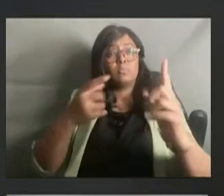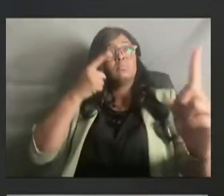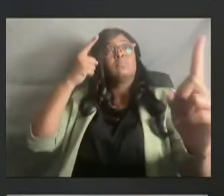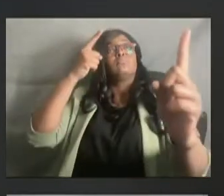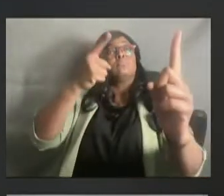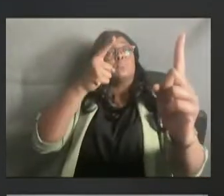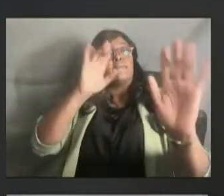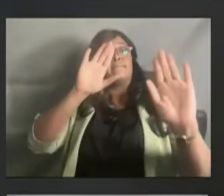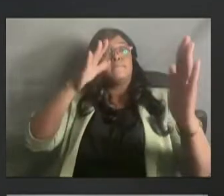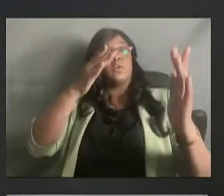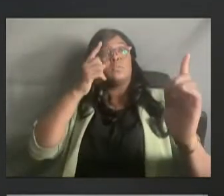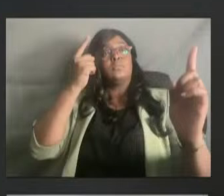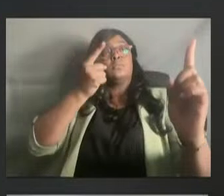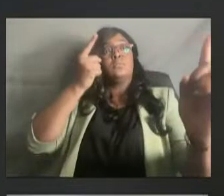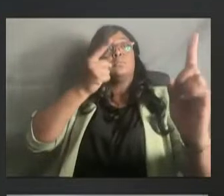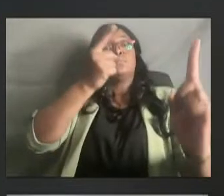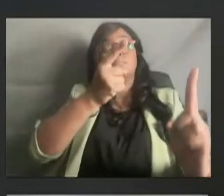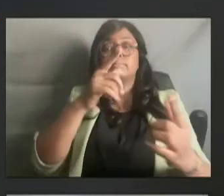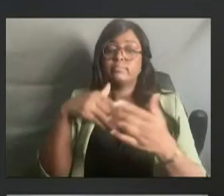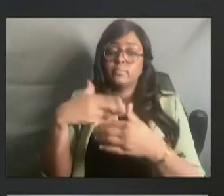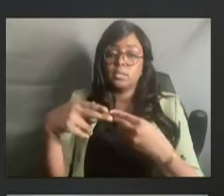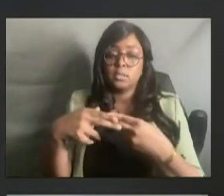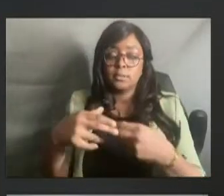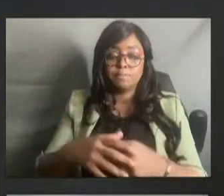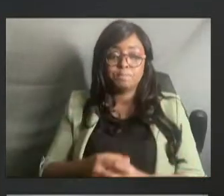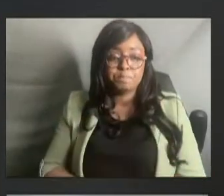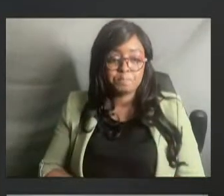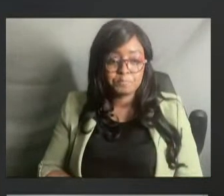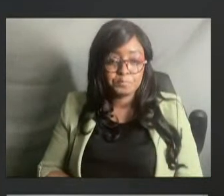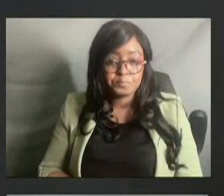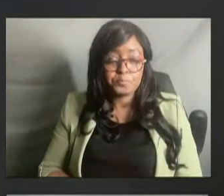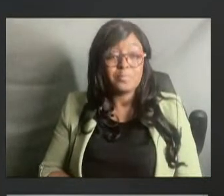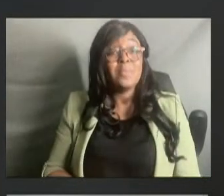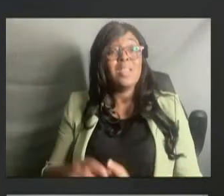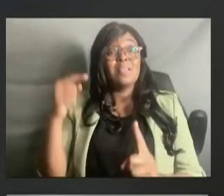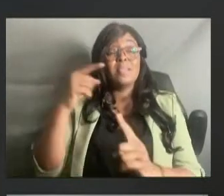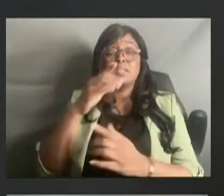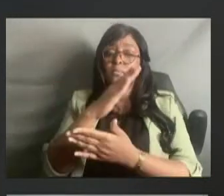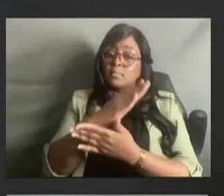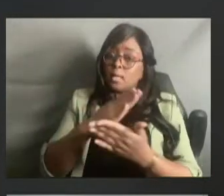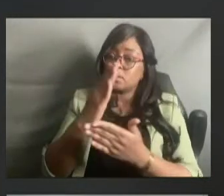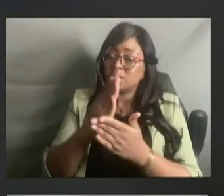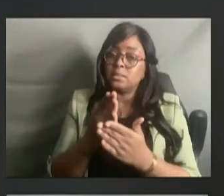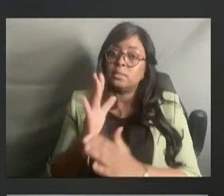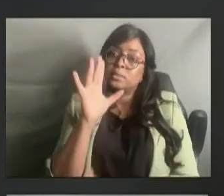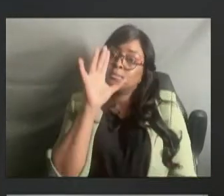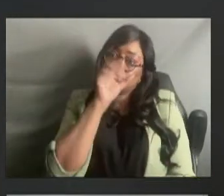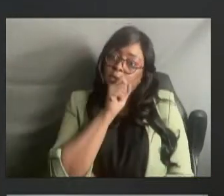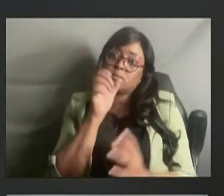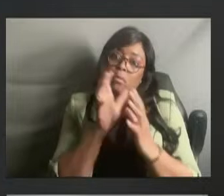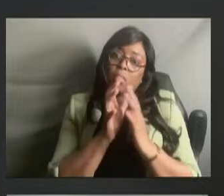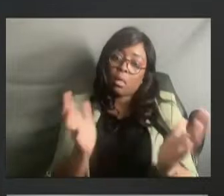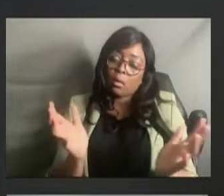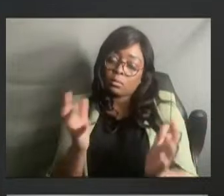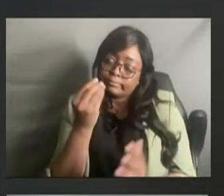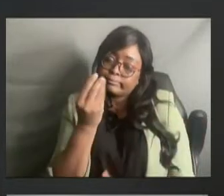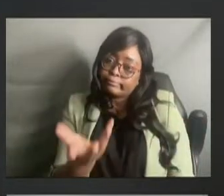it's one that we absolutely need to set our sights on and be